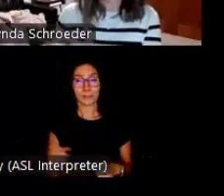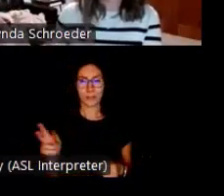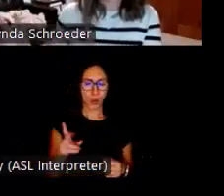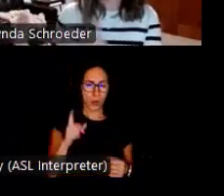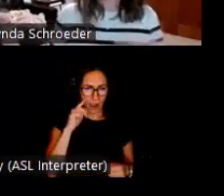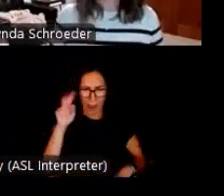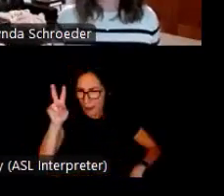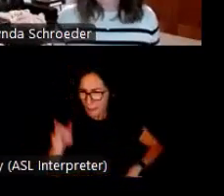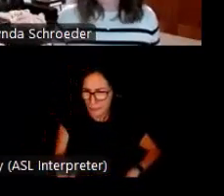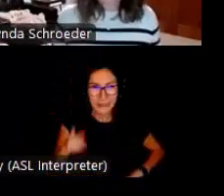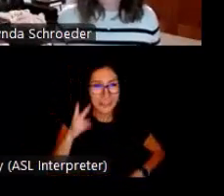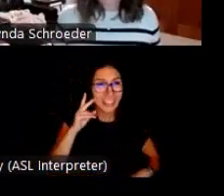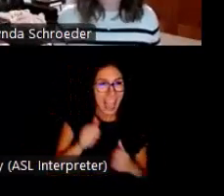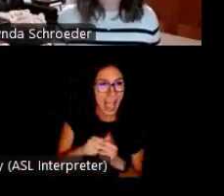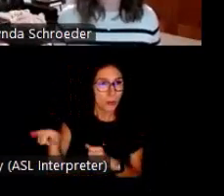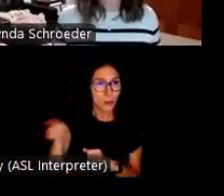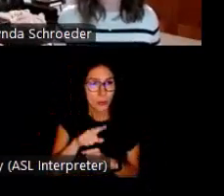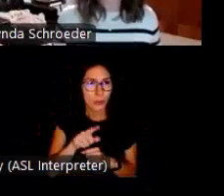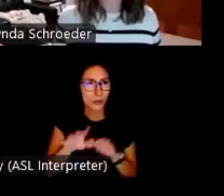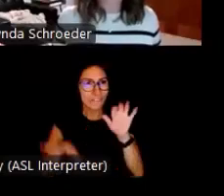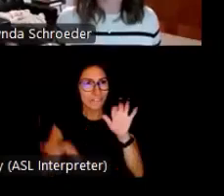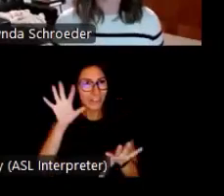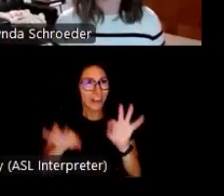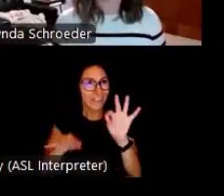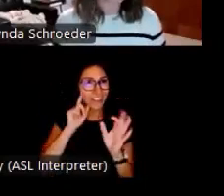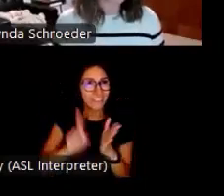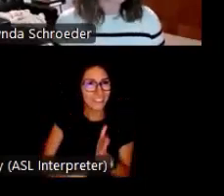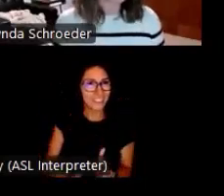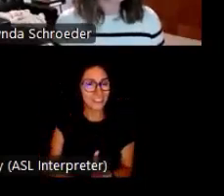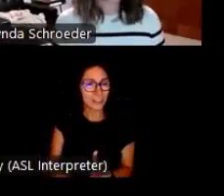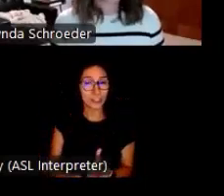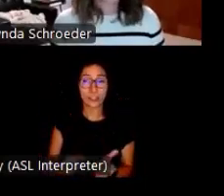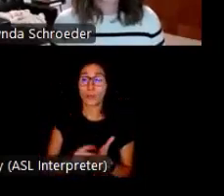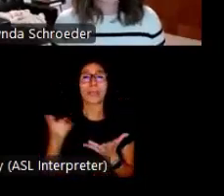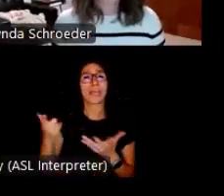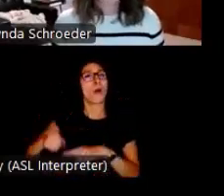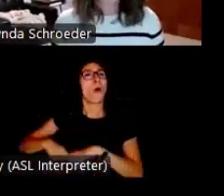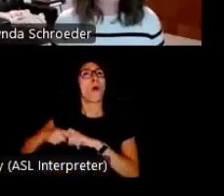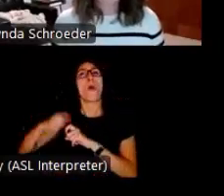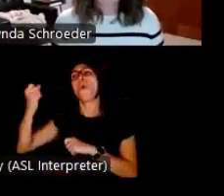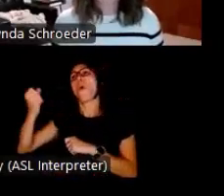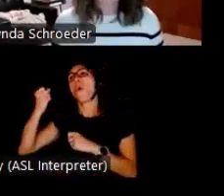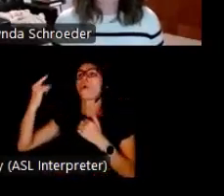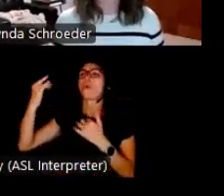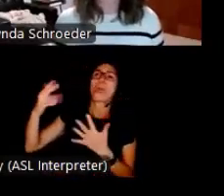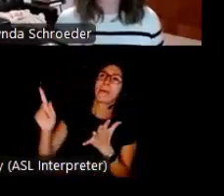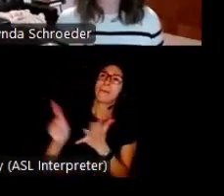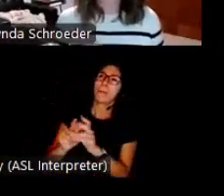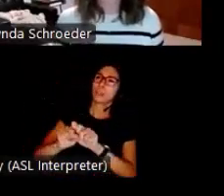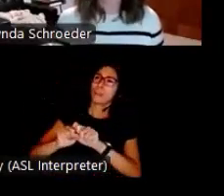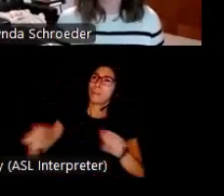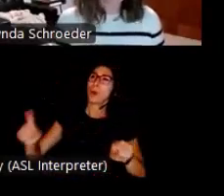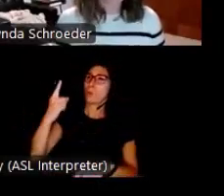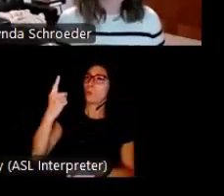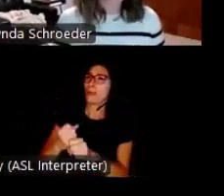We couldn't wait a year to have this published in a journal article. So our first point was to create a policy brief